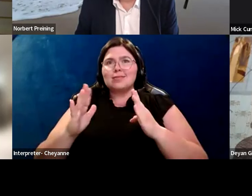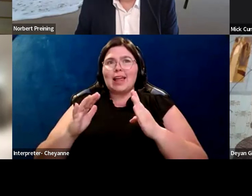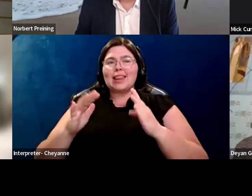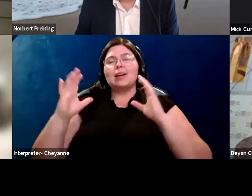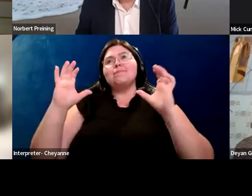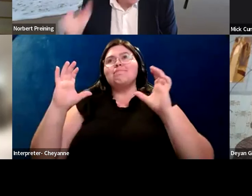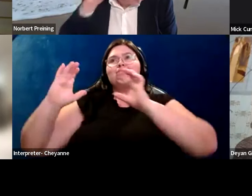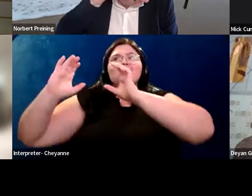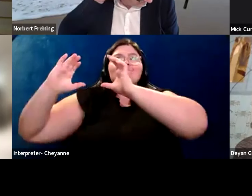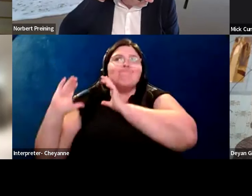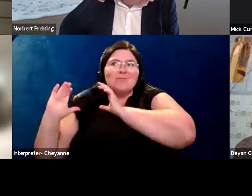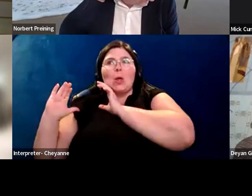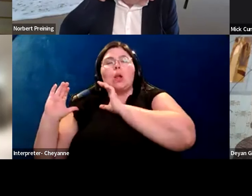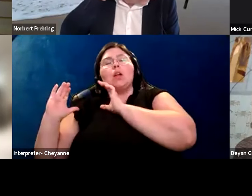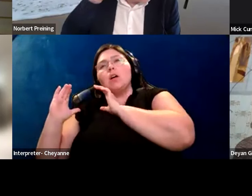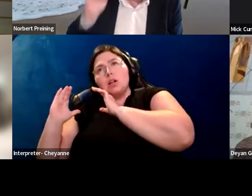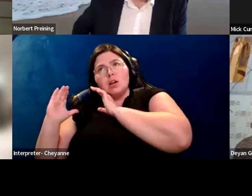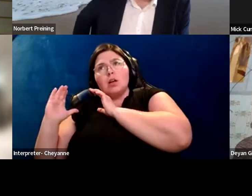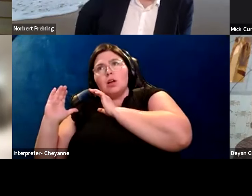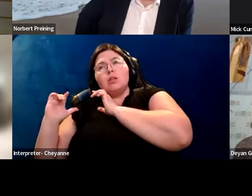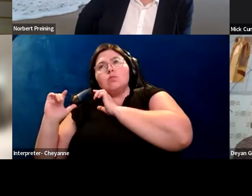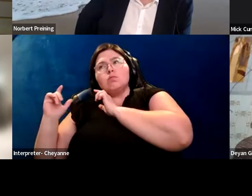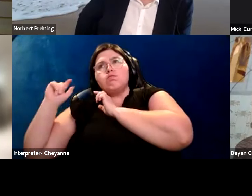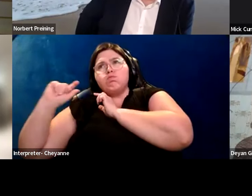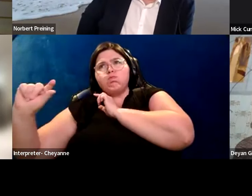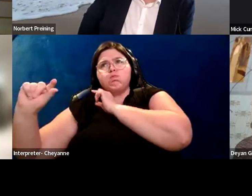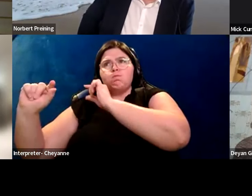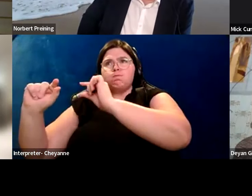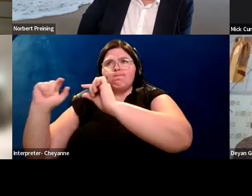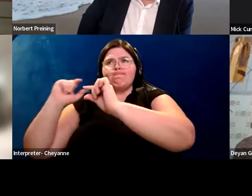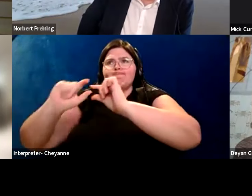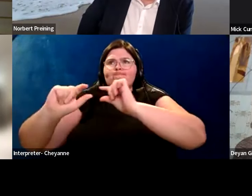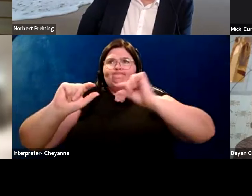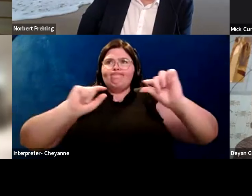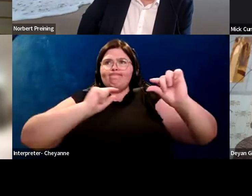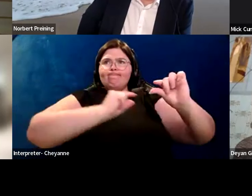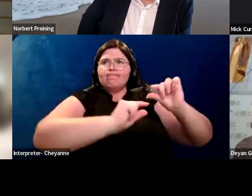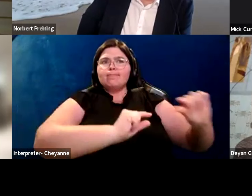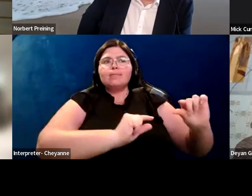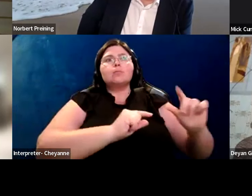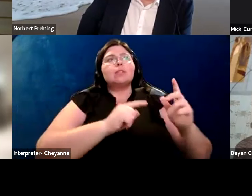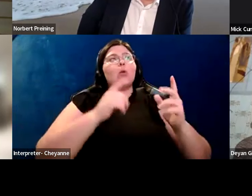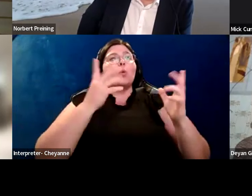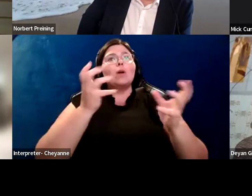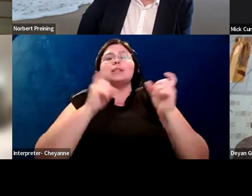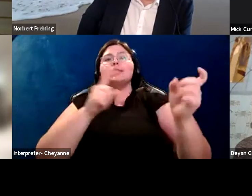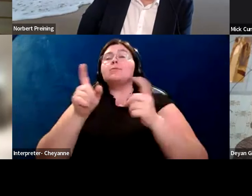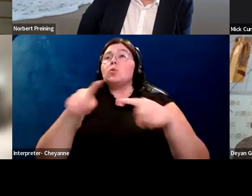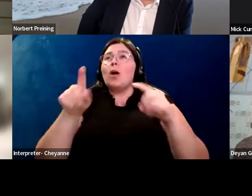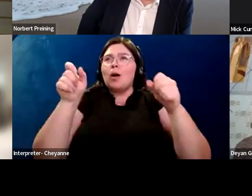And I wanted to make sure we have time for everybody to share their thoughts on what's next.